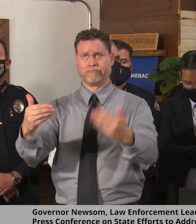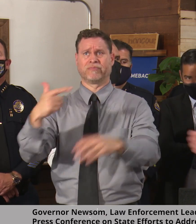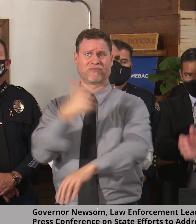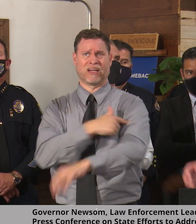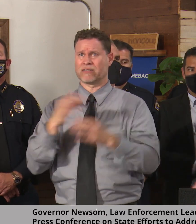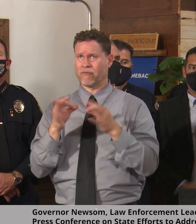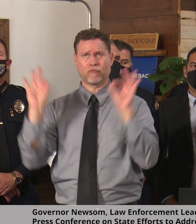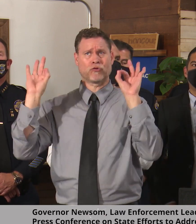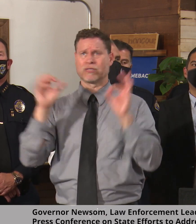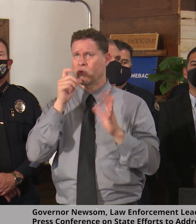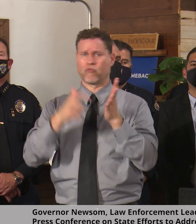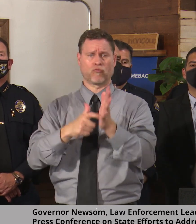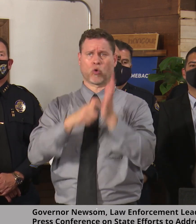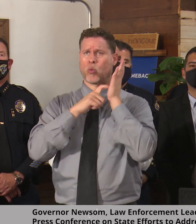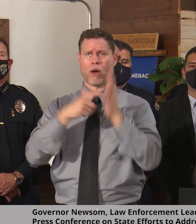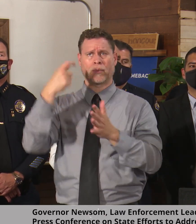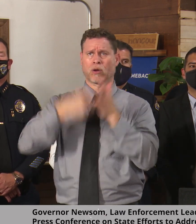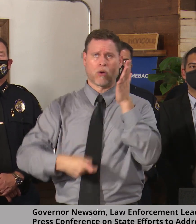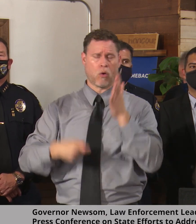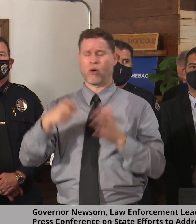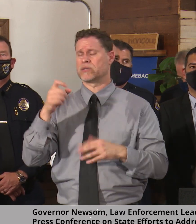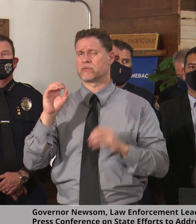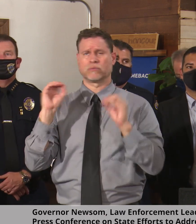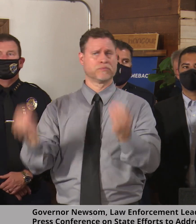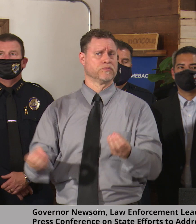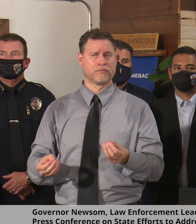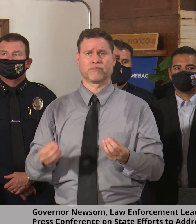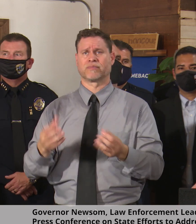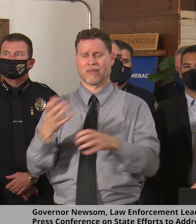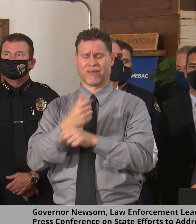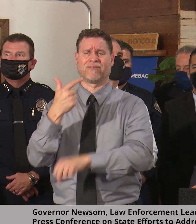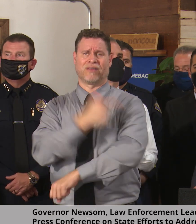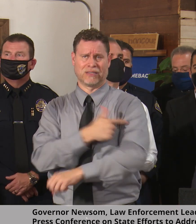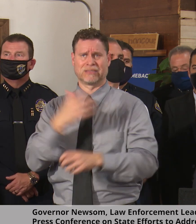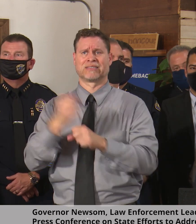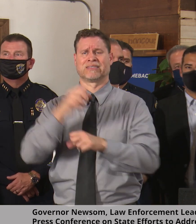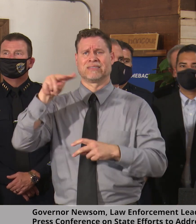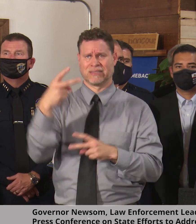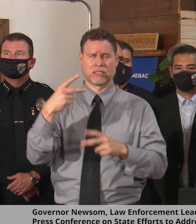no requirement, cost, status. Get vaccinated, get that second shot in a few weeks,